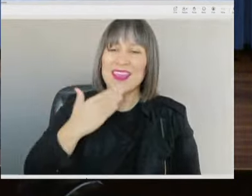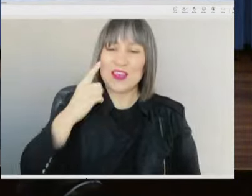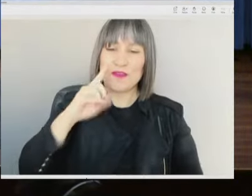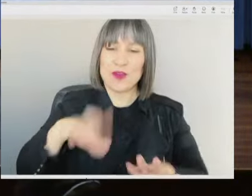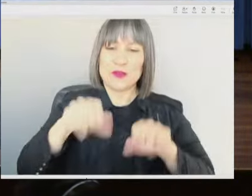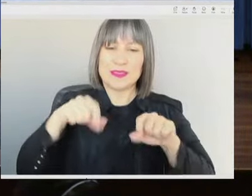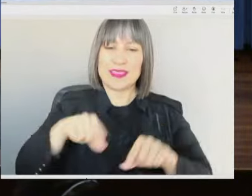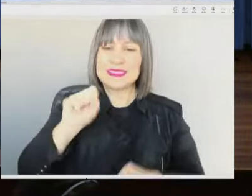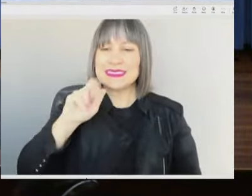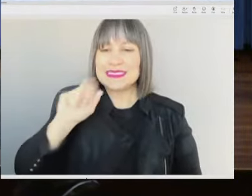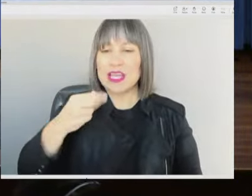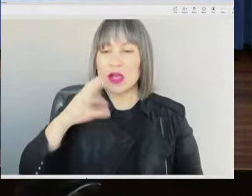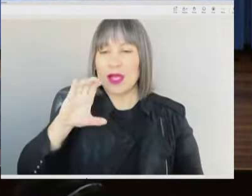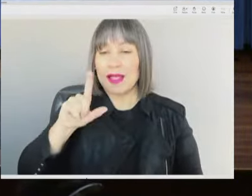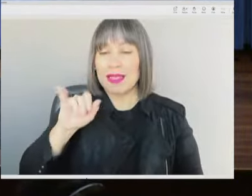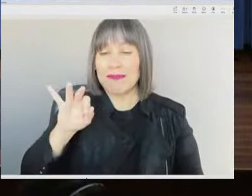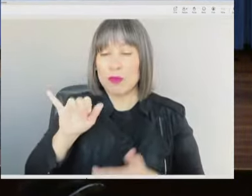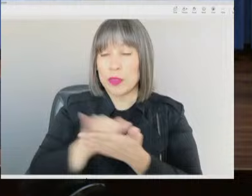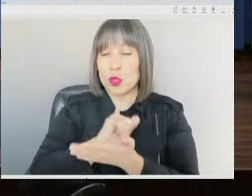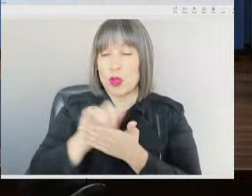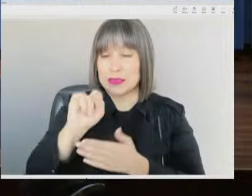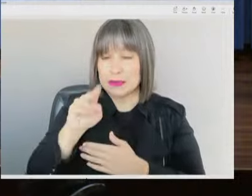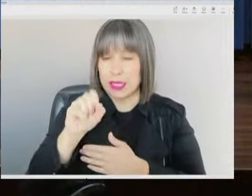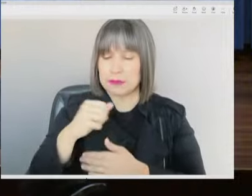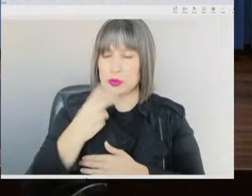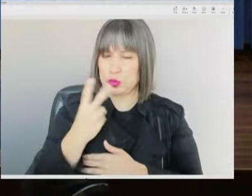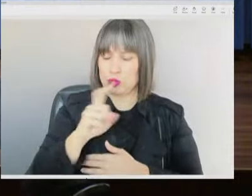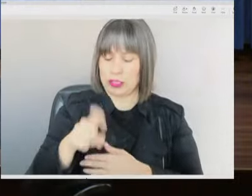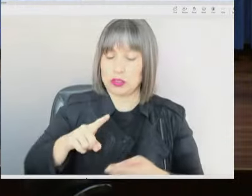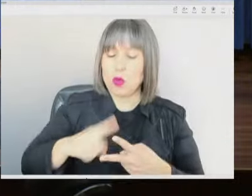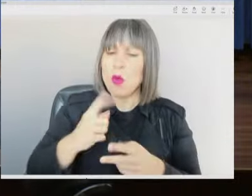New York Times. I have two questions. One is a follow-up on Paige's. Dr. Oz,